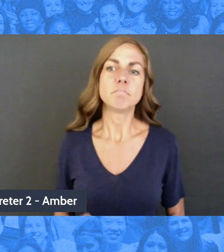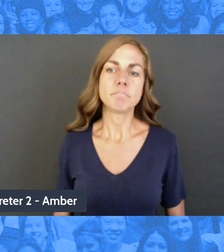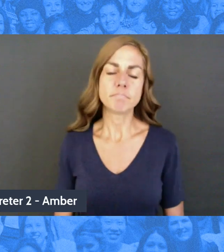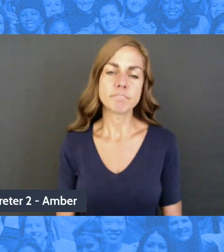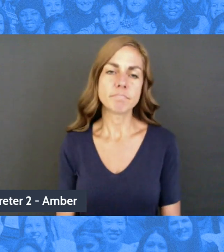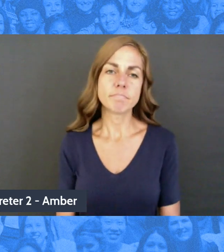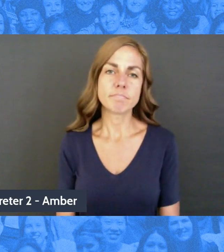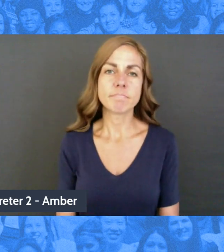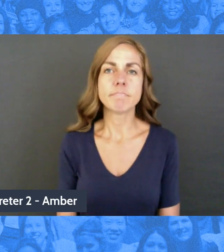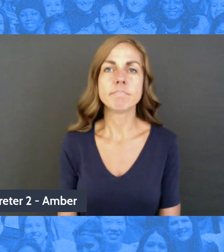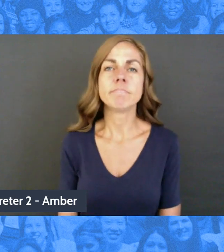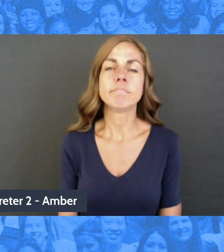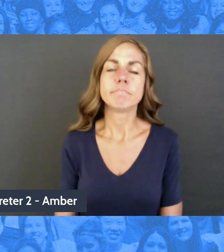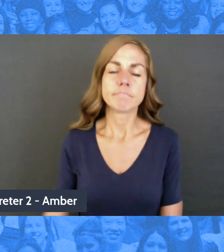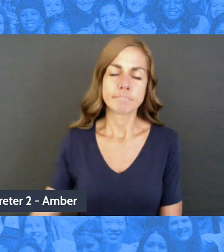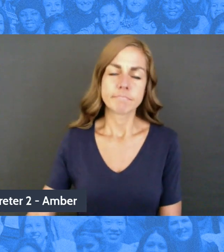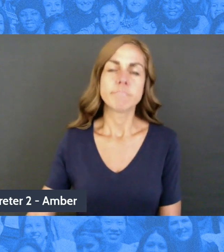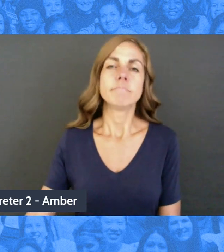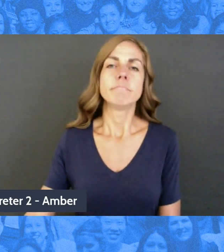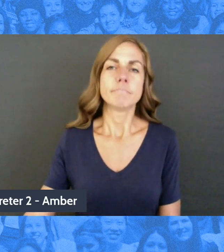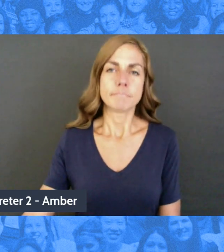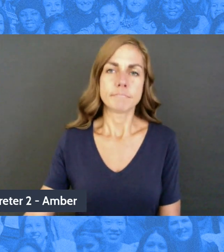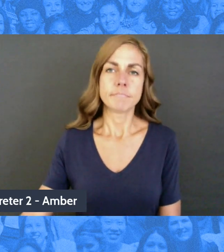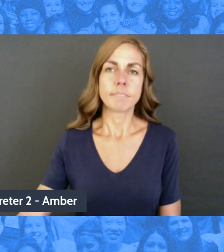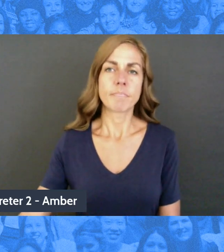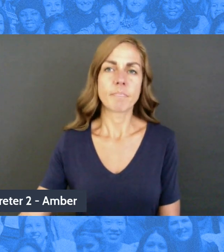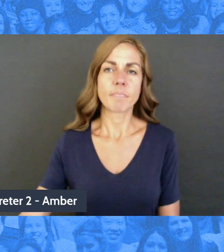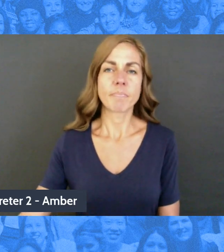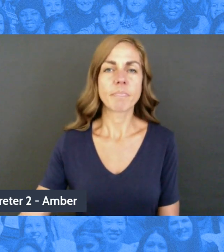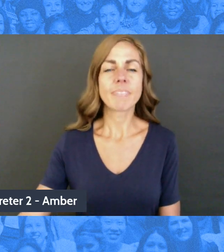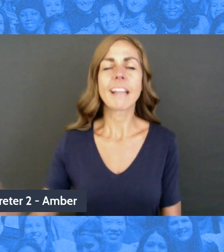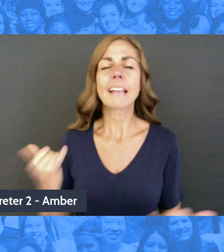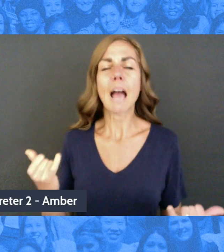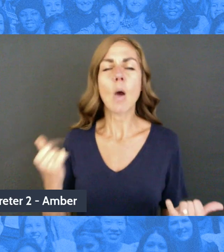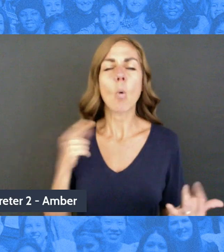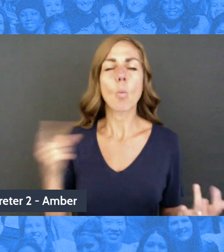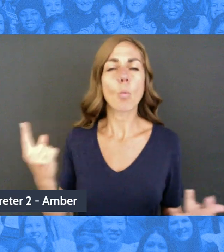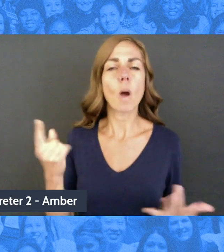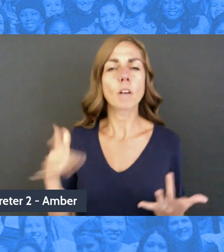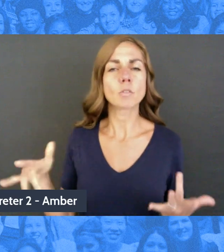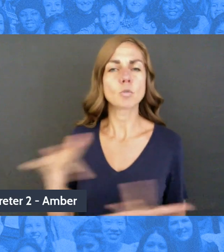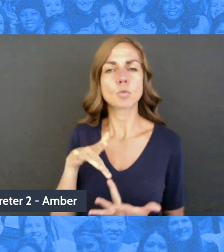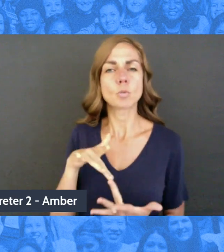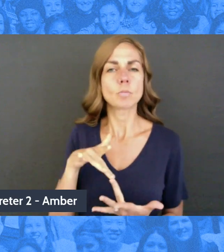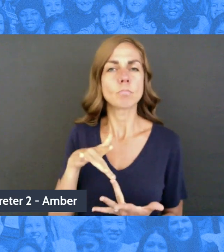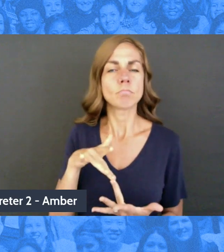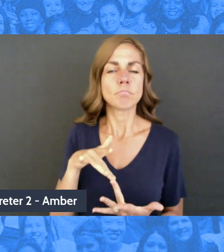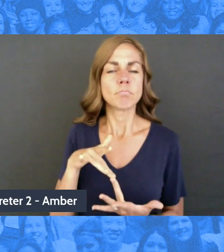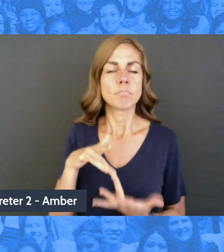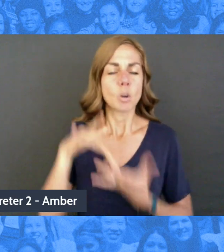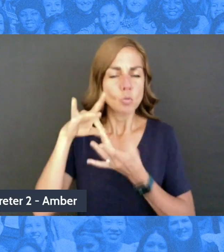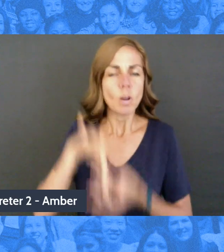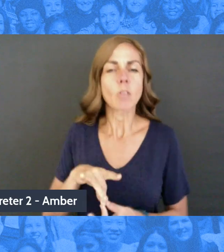Now, I'm gonna invite you to take one grounding breath, in through the nose and out through the mouth. (inhales)